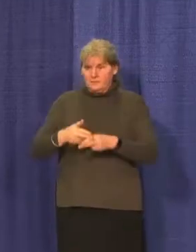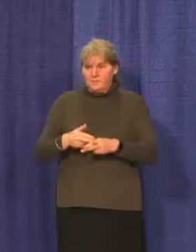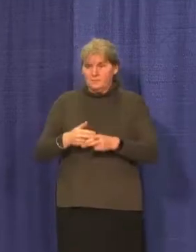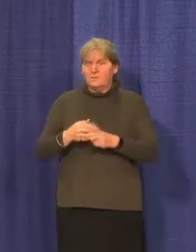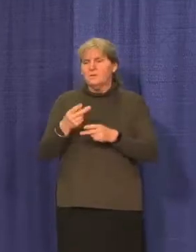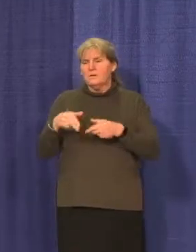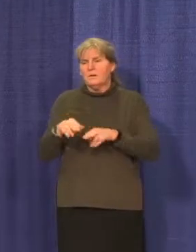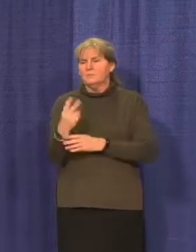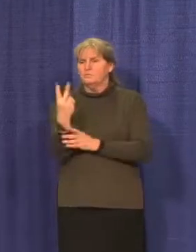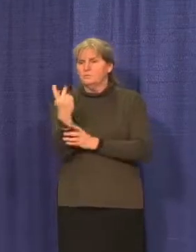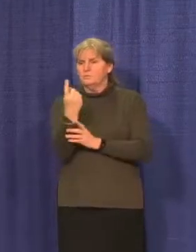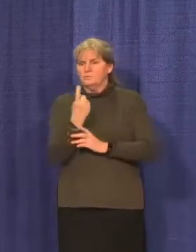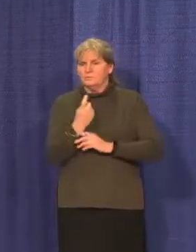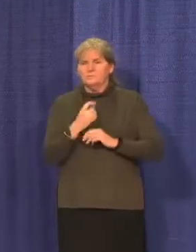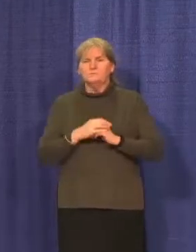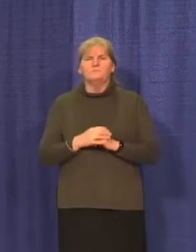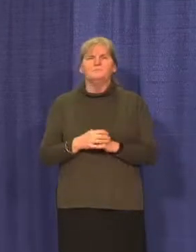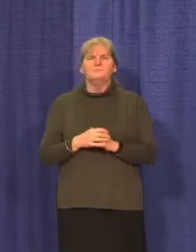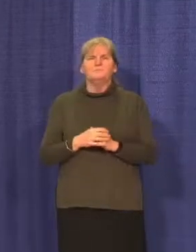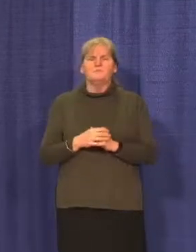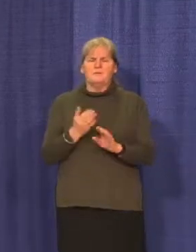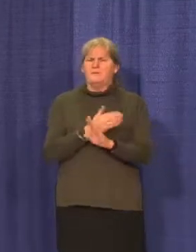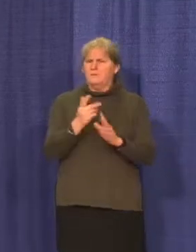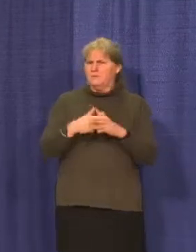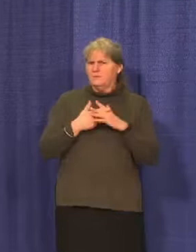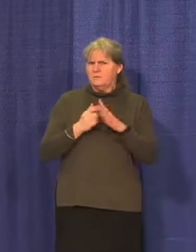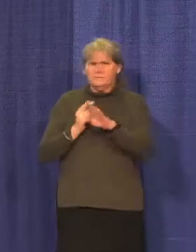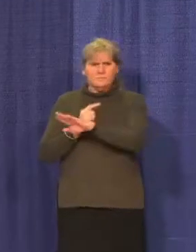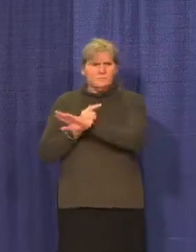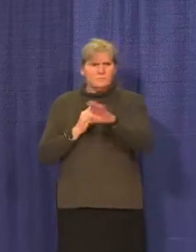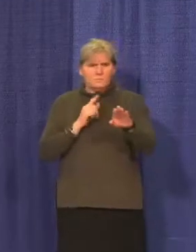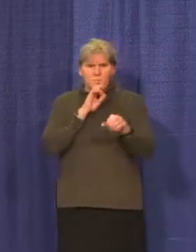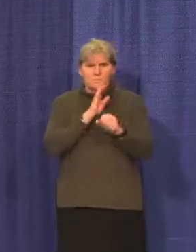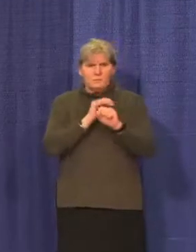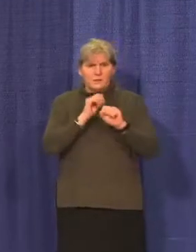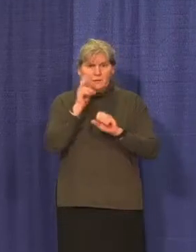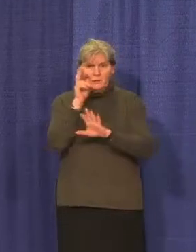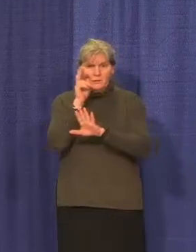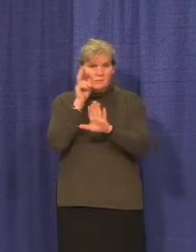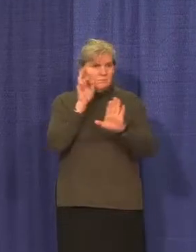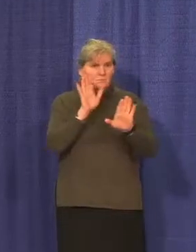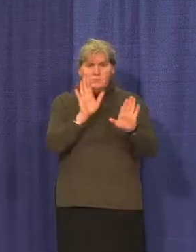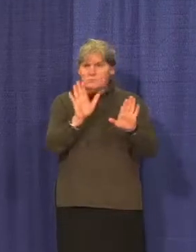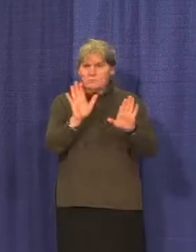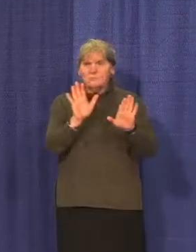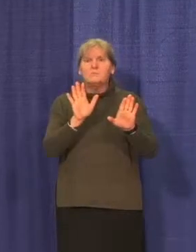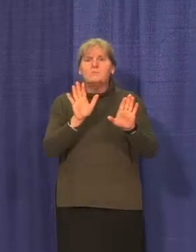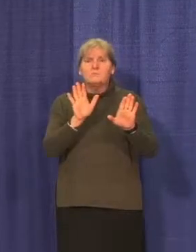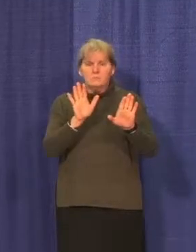We will call you by name and you will each have two questions. I would like to verify that everyone can hear us?